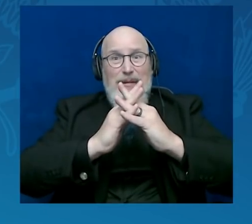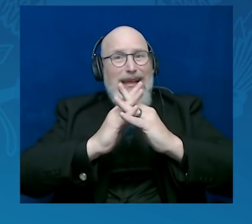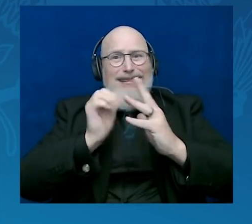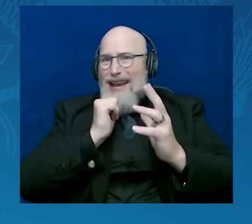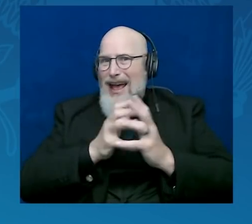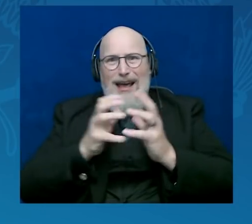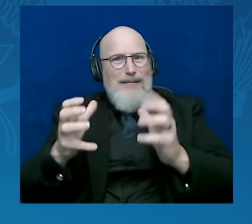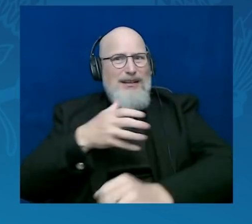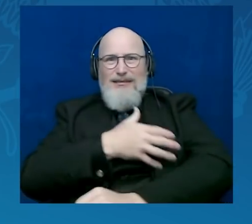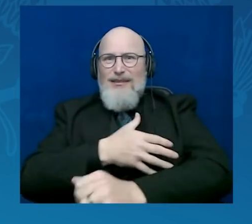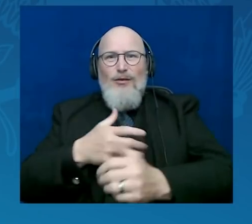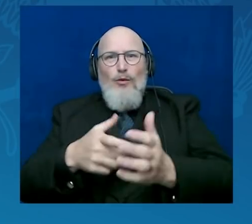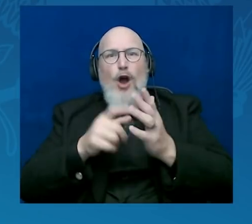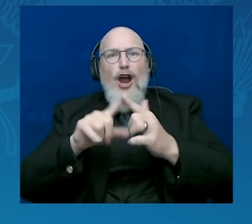Thank you all.